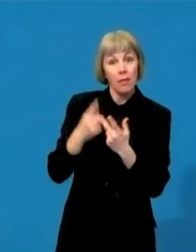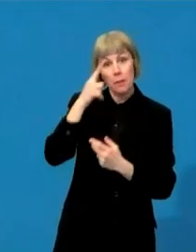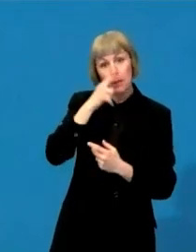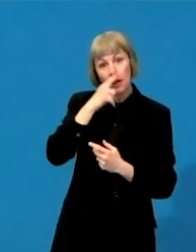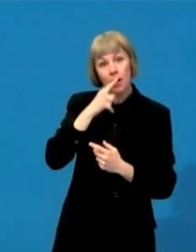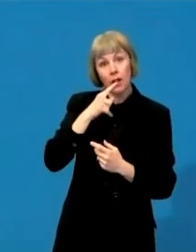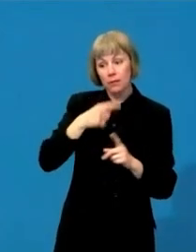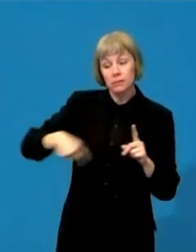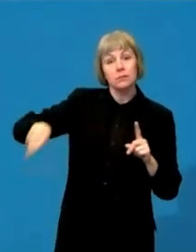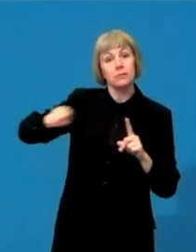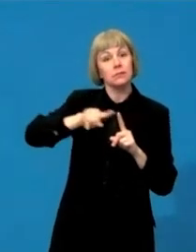Yes, I do.